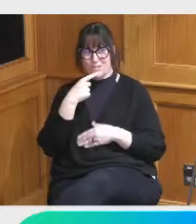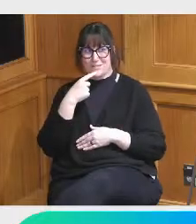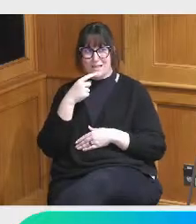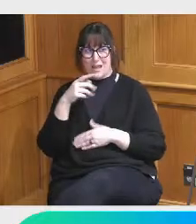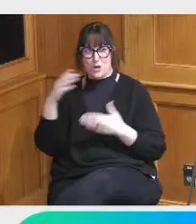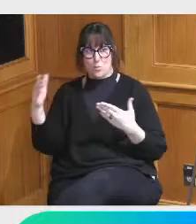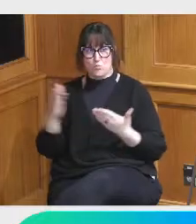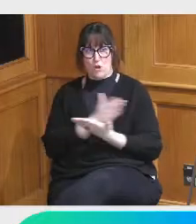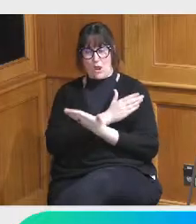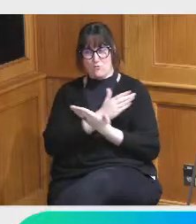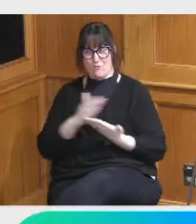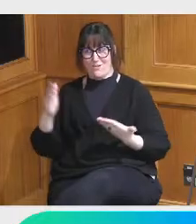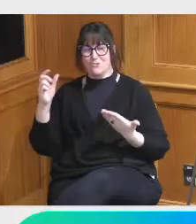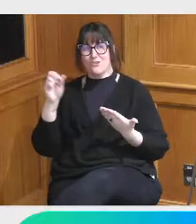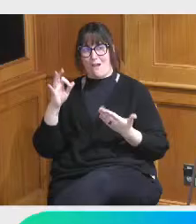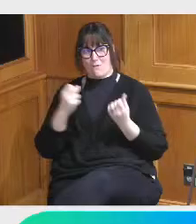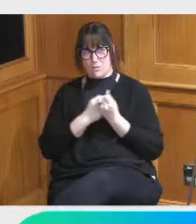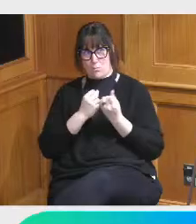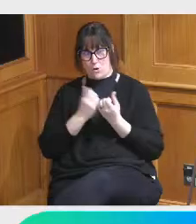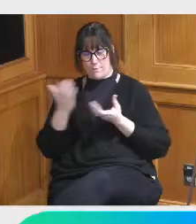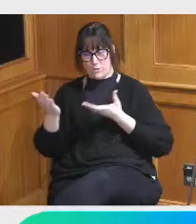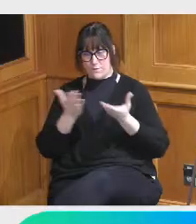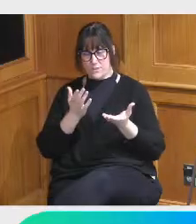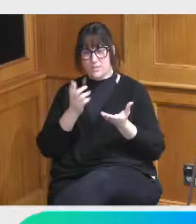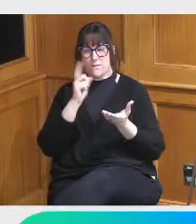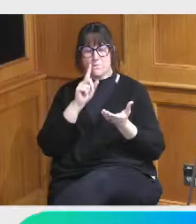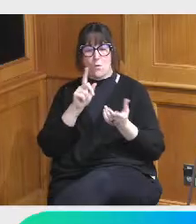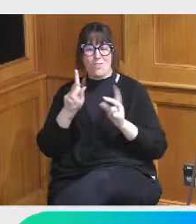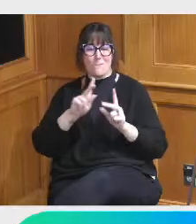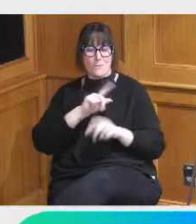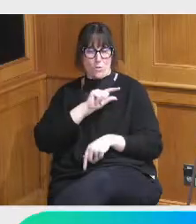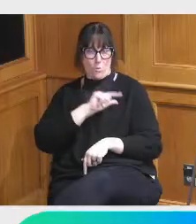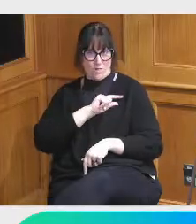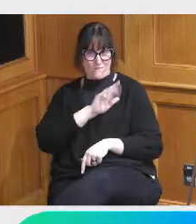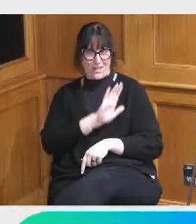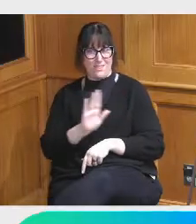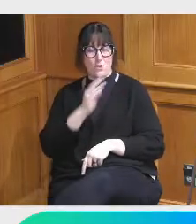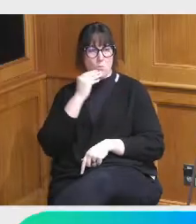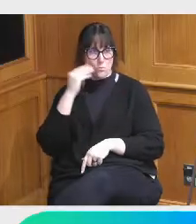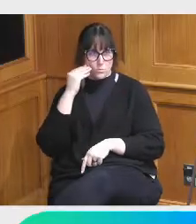of Supportive Services to qualifying households which the Community Development Division is now